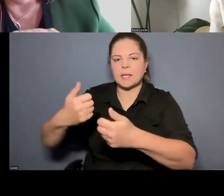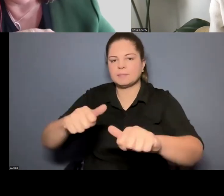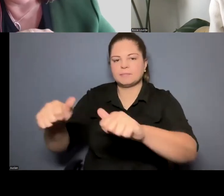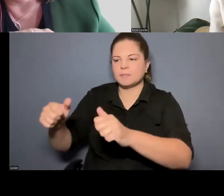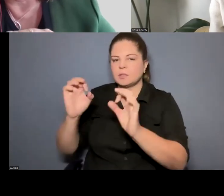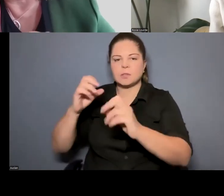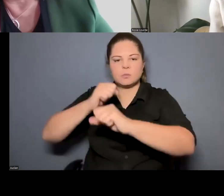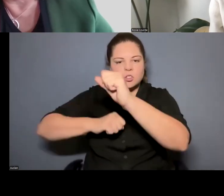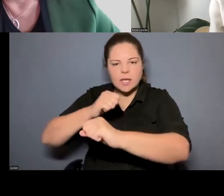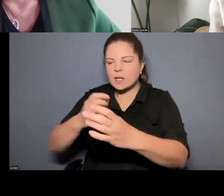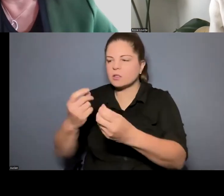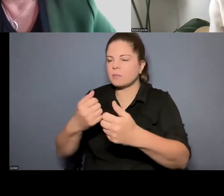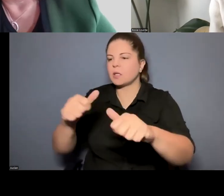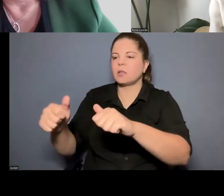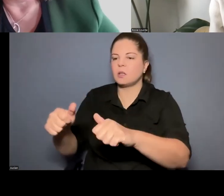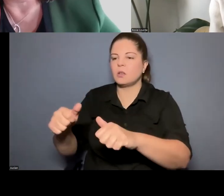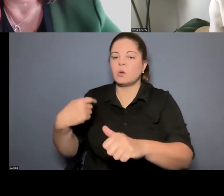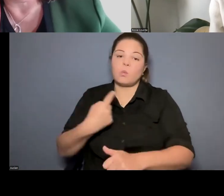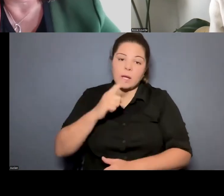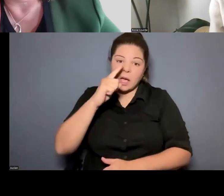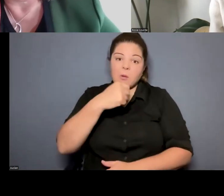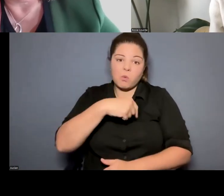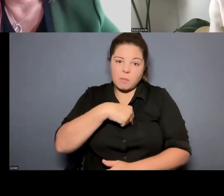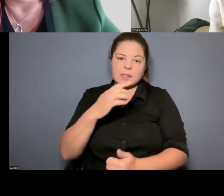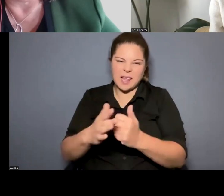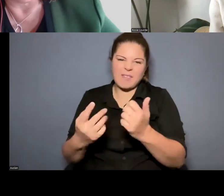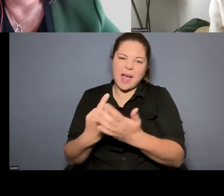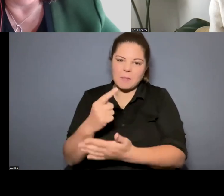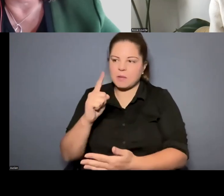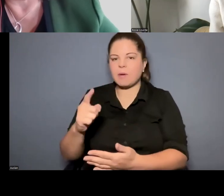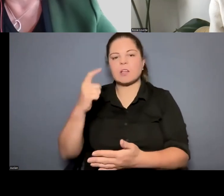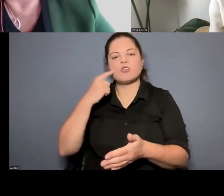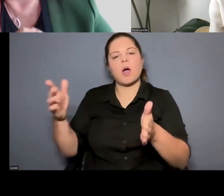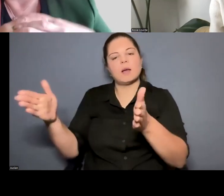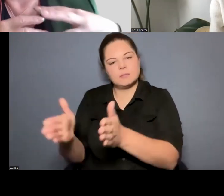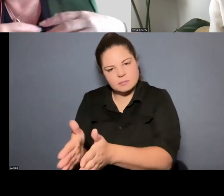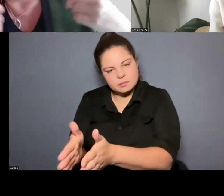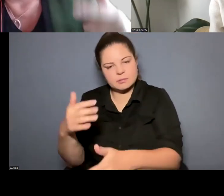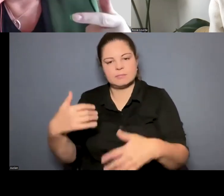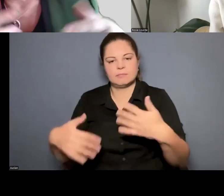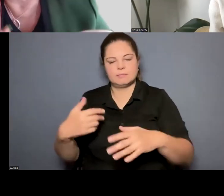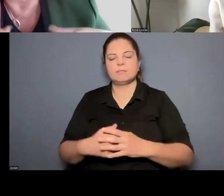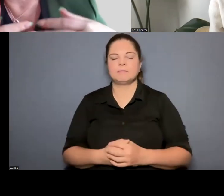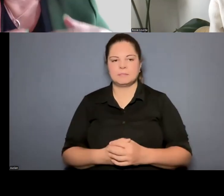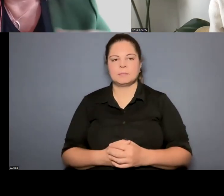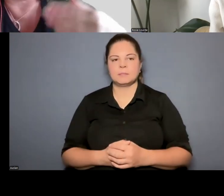guarantee that will never happen. Apply that same approach, so in mining,